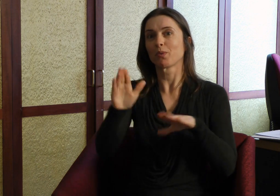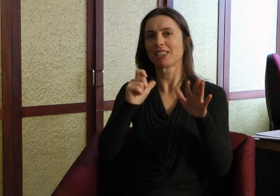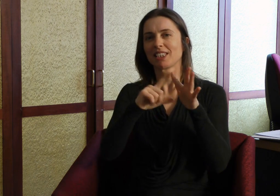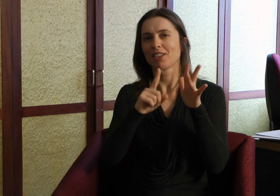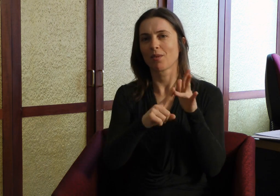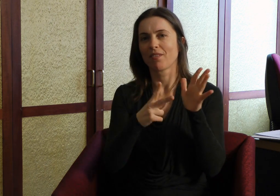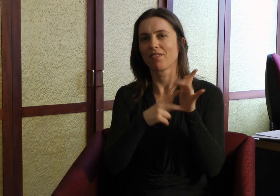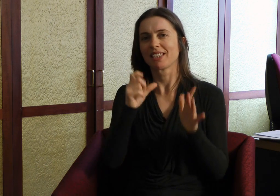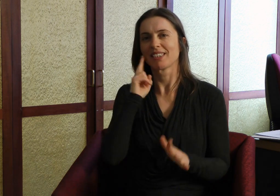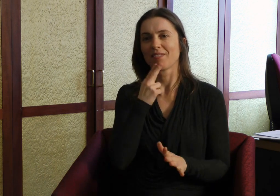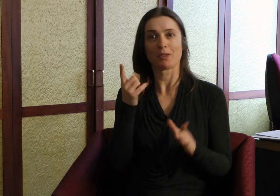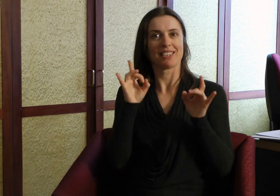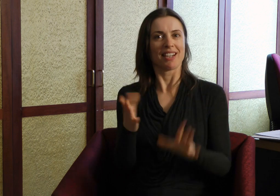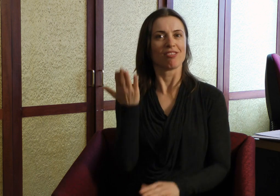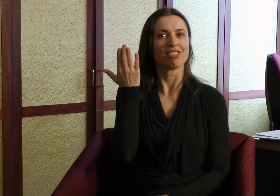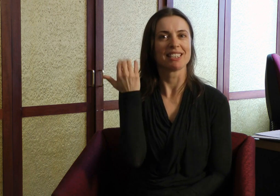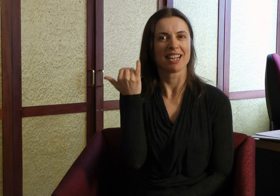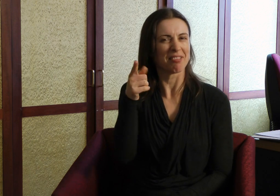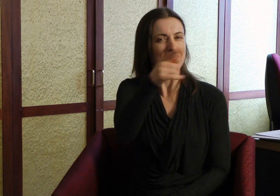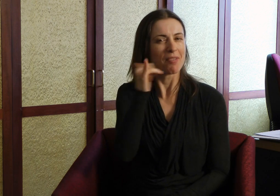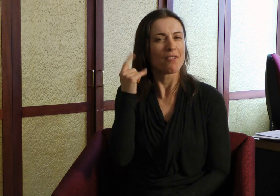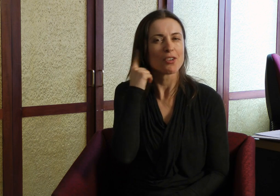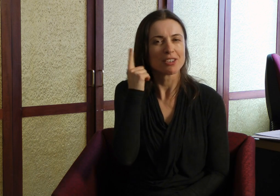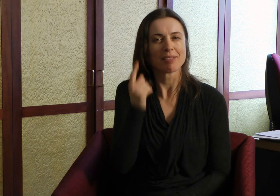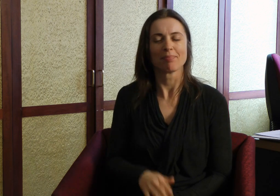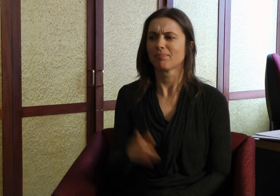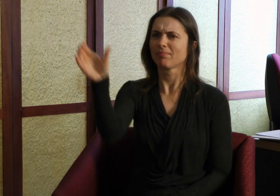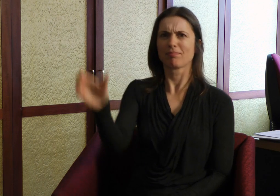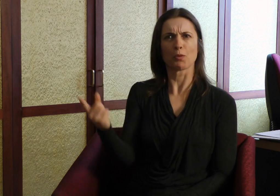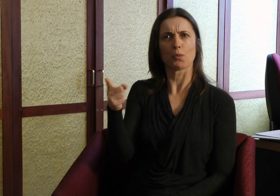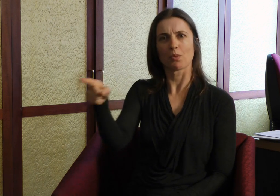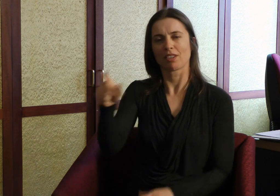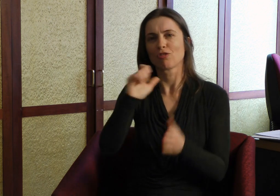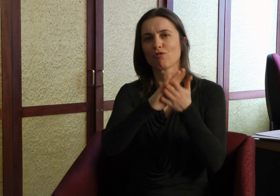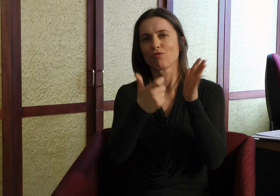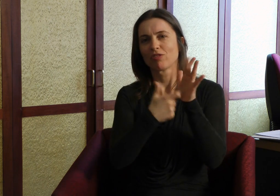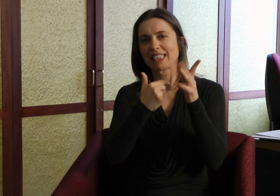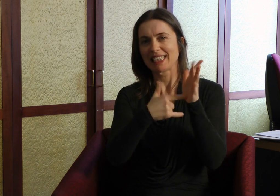a bit of an interview with the new Vicdeaf CEO, who started recently. And you may have